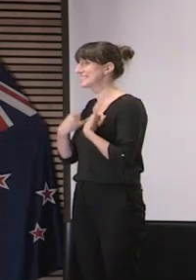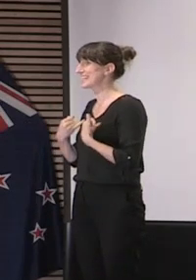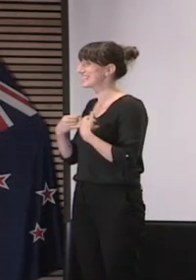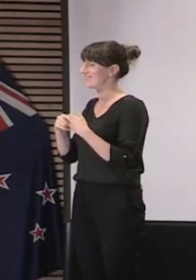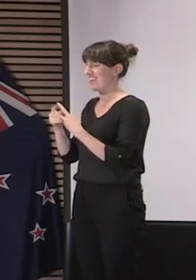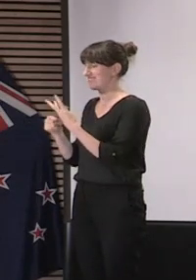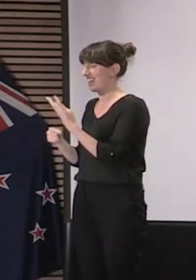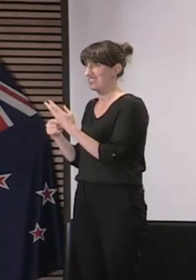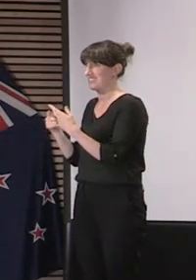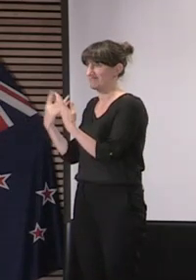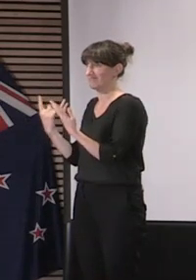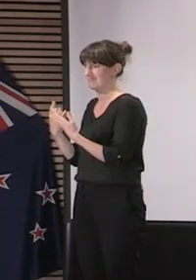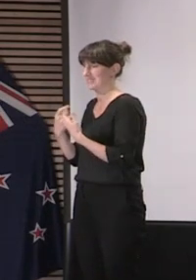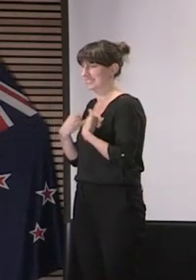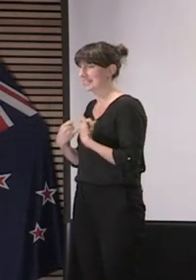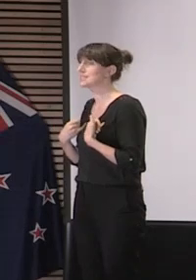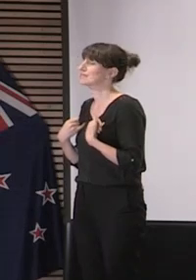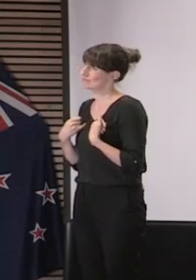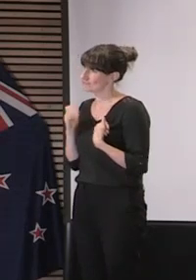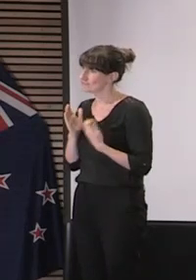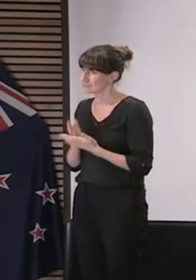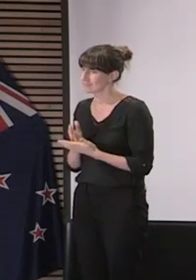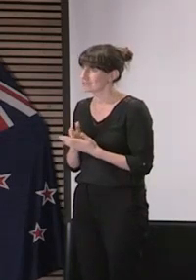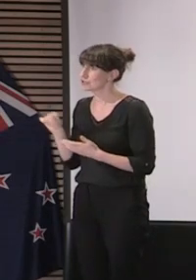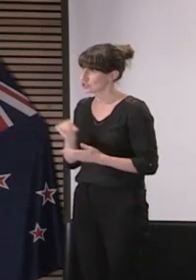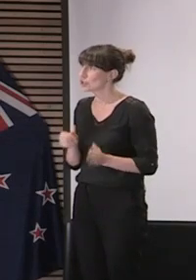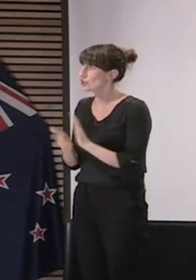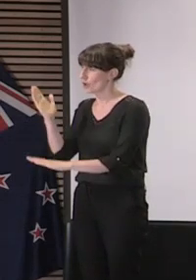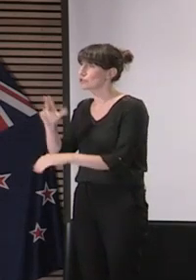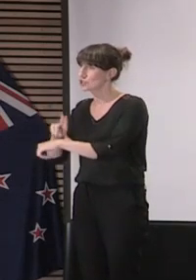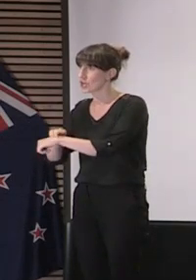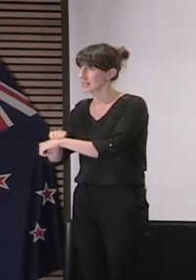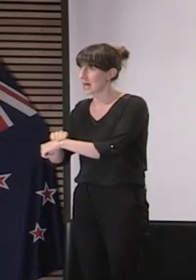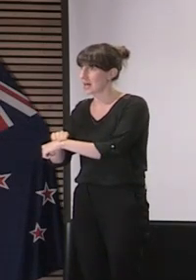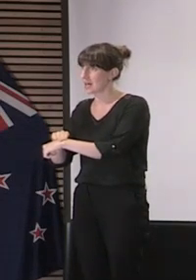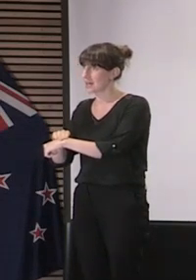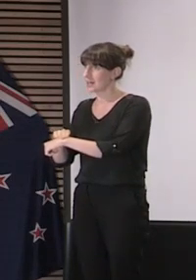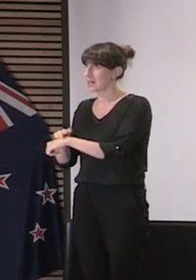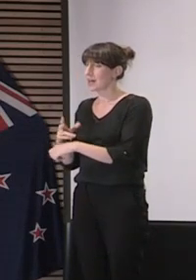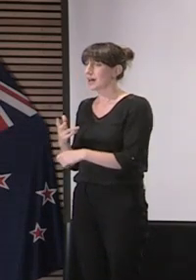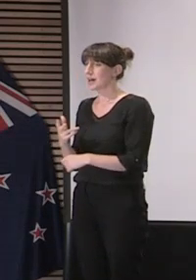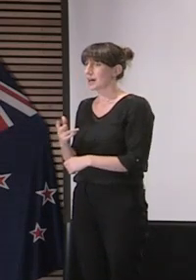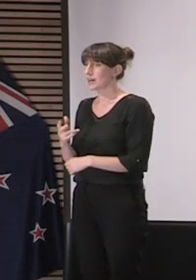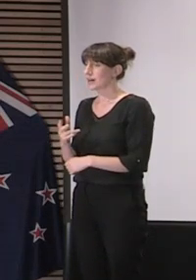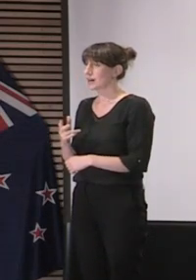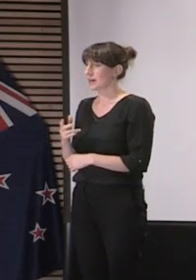other things - please go and see your doctor. We want people to recognise that this